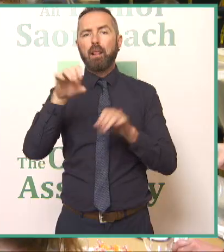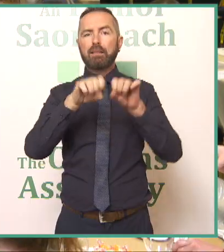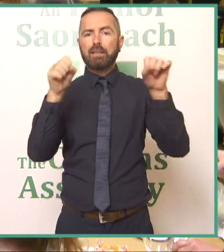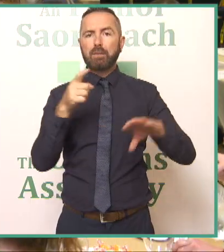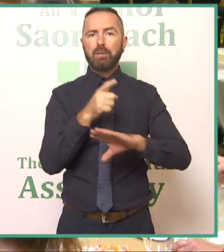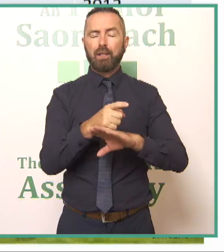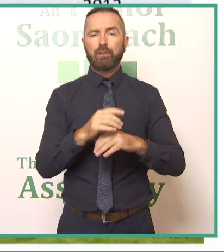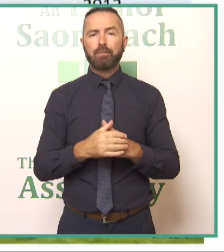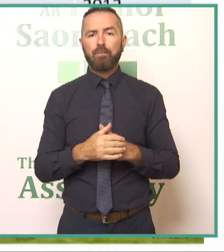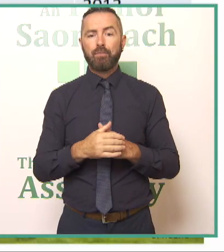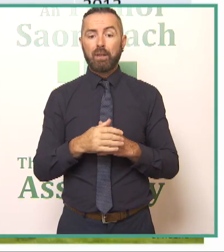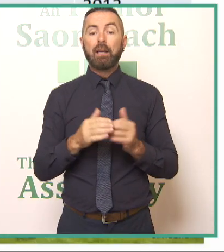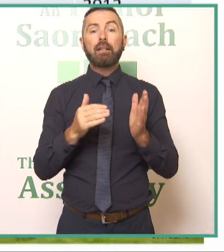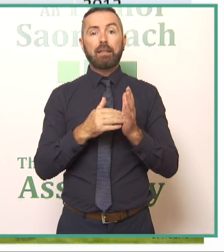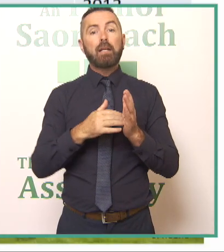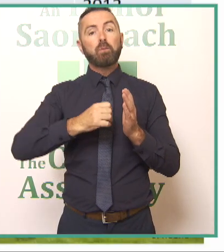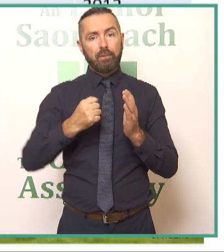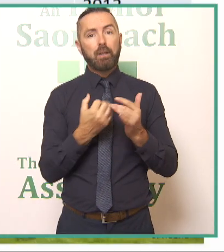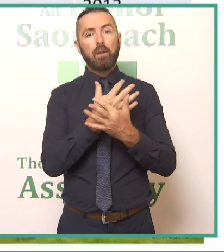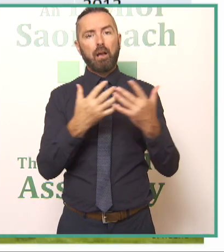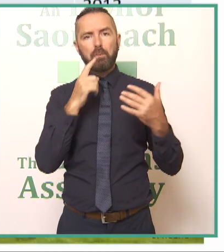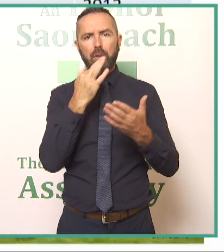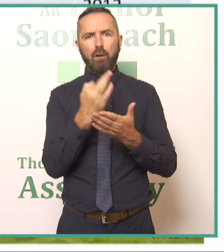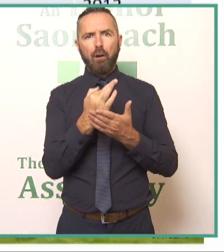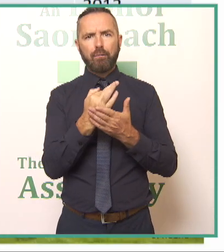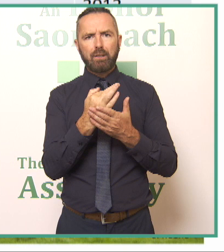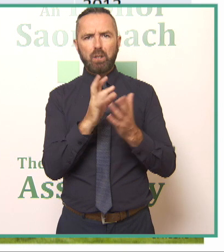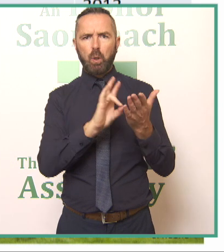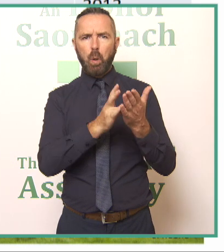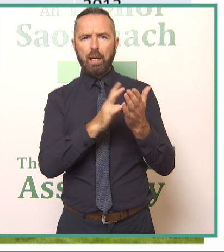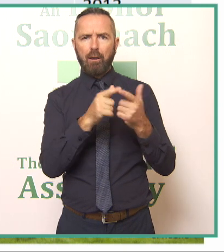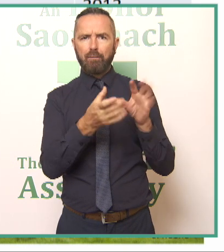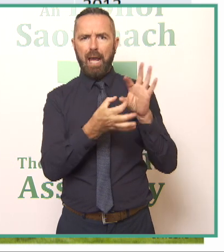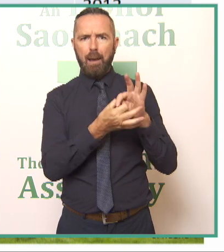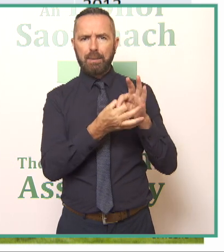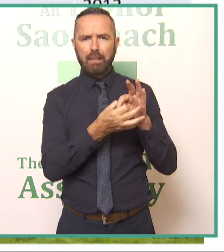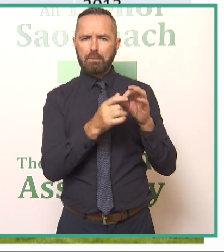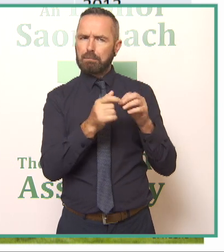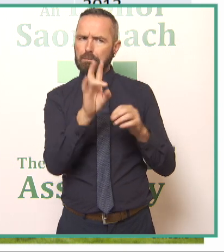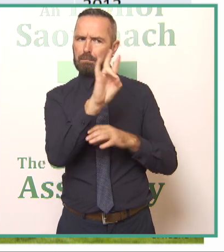the quality of that habitat is often questionable we need to work on that very significantly we look